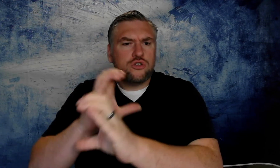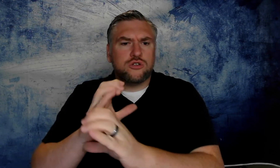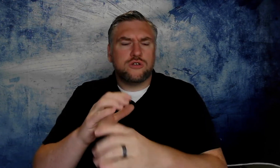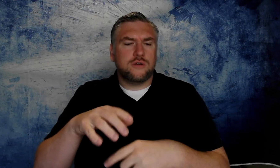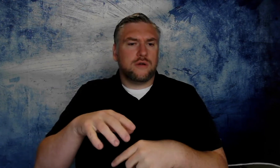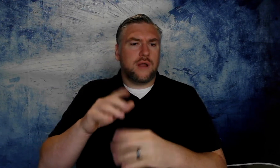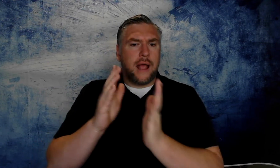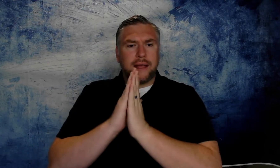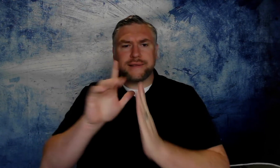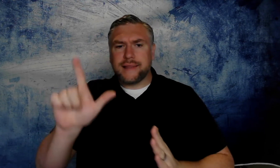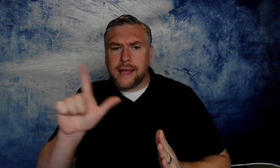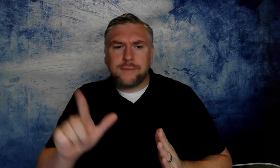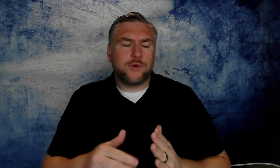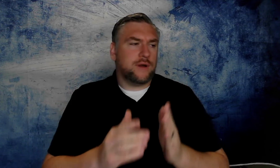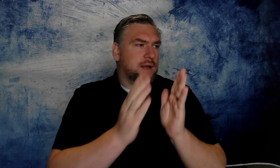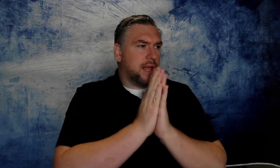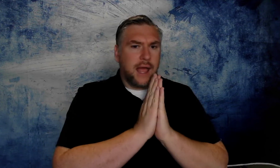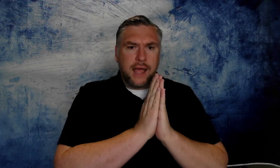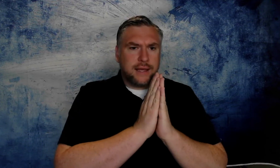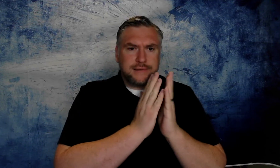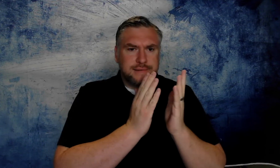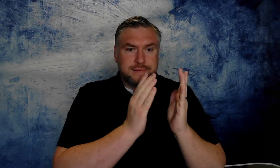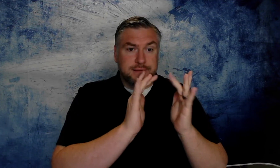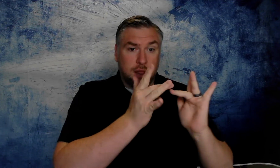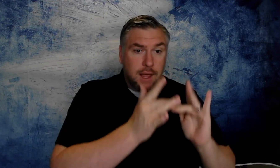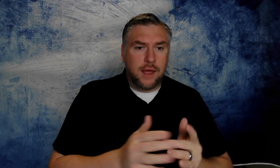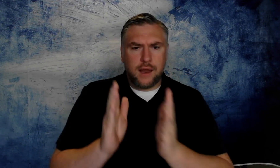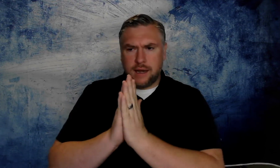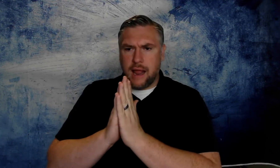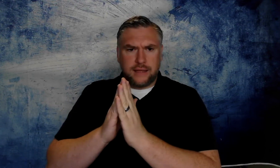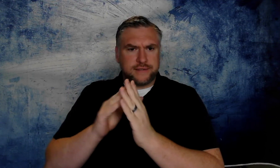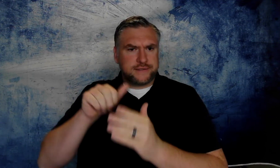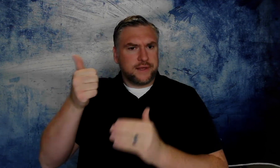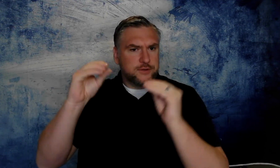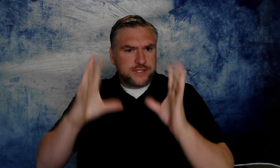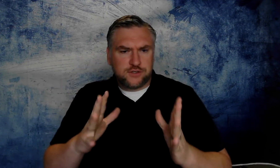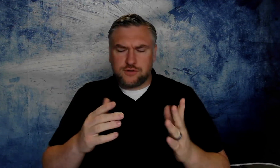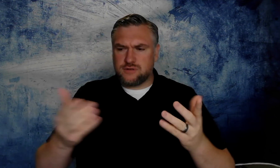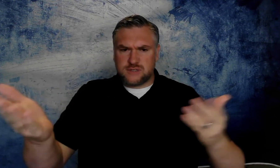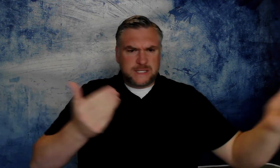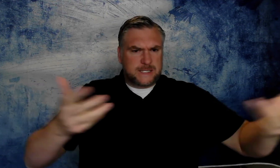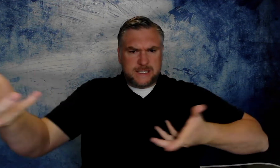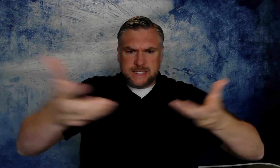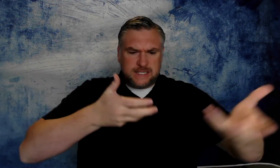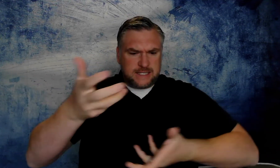we need to add. We need to go ask the library or search online or ask another teacher.